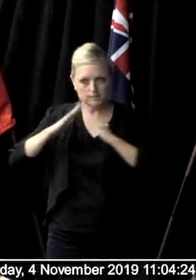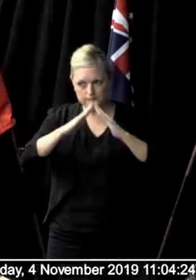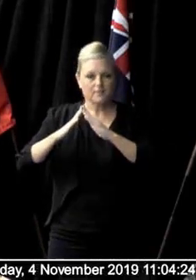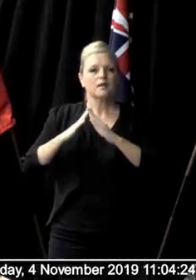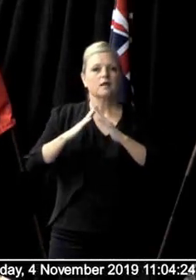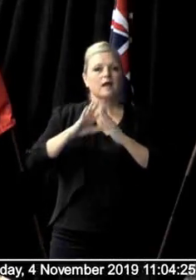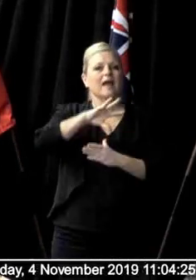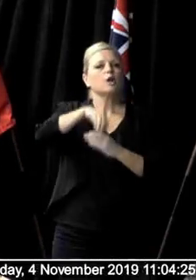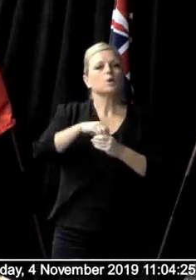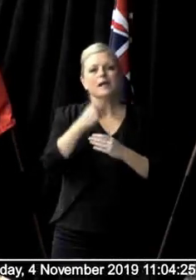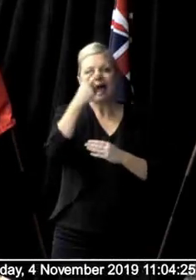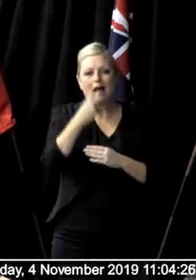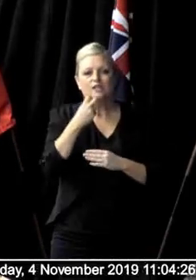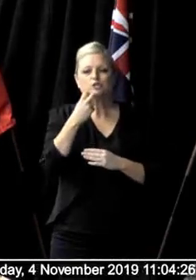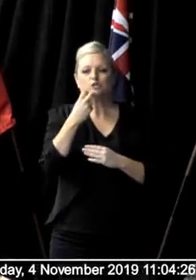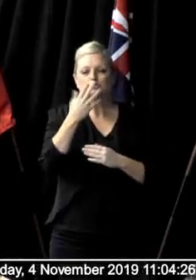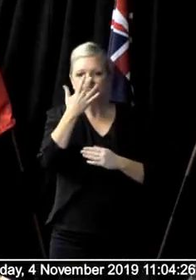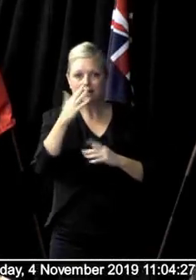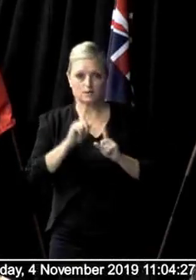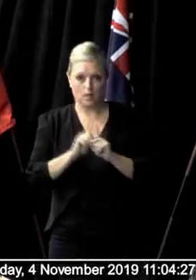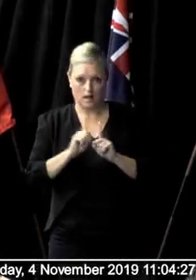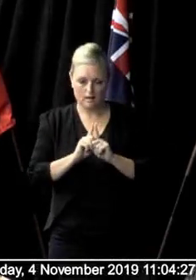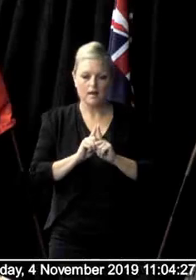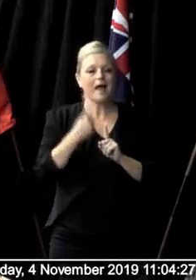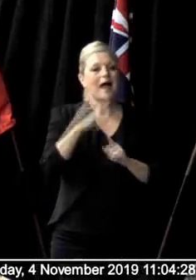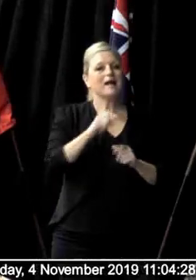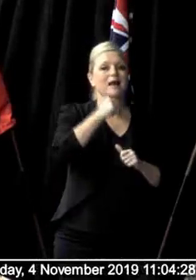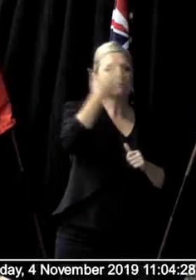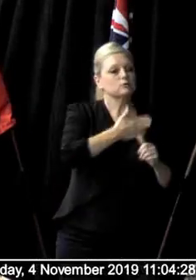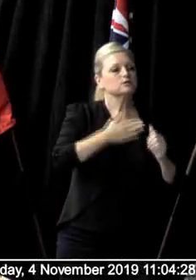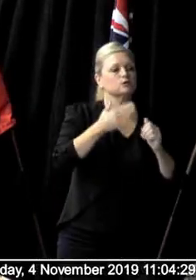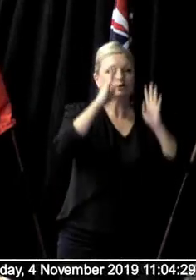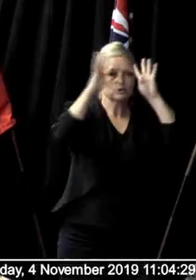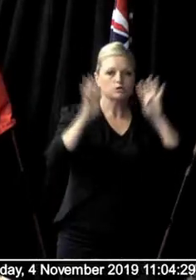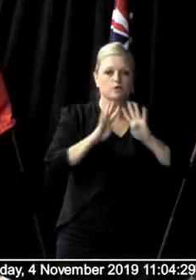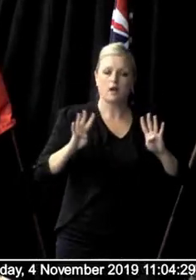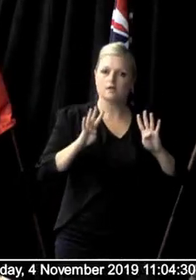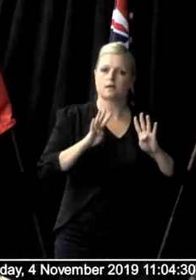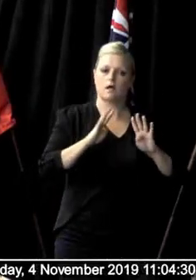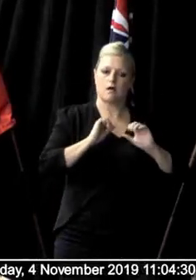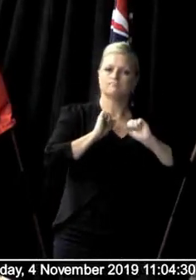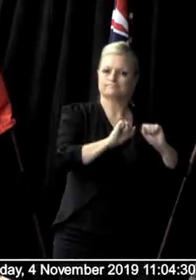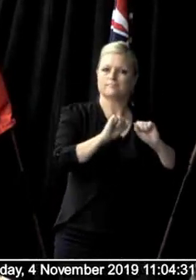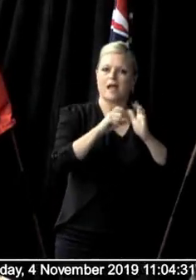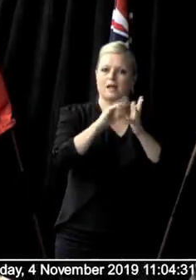dimensions, and the particular situation of Aboriginal and Torres Strait Islander people with disability and culturally and linguistically diverse people